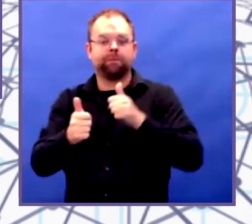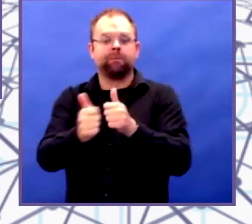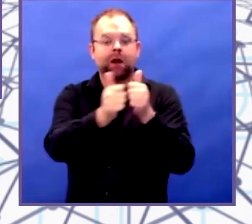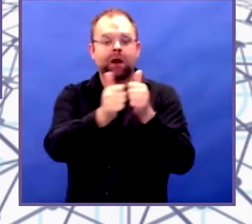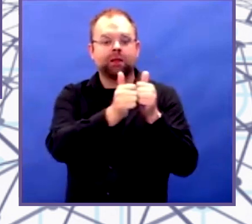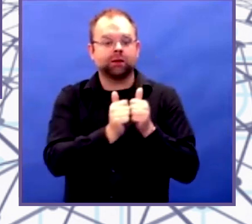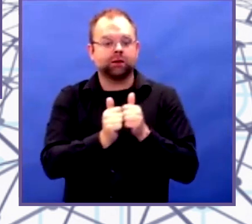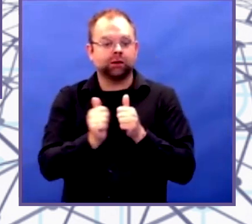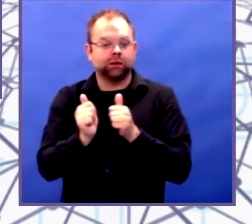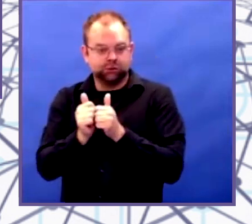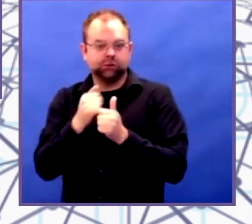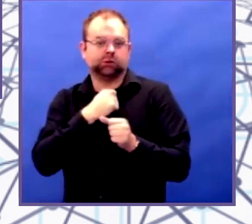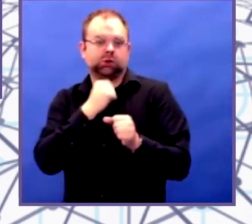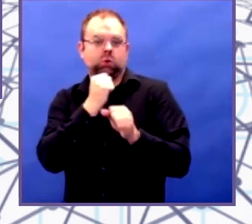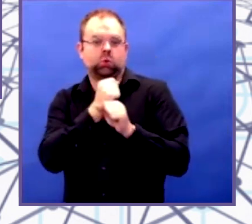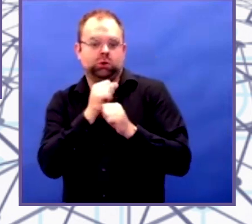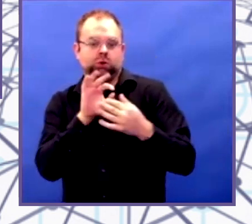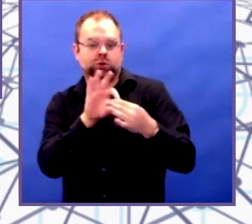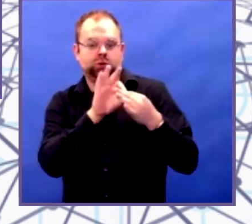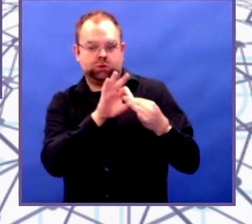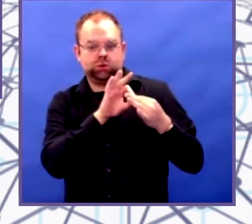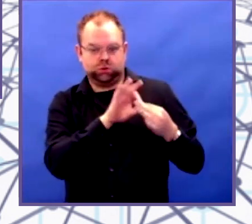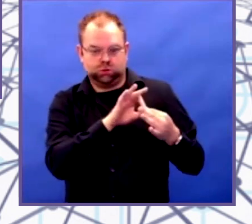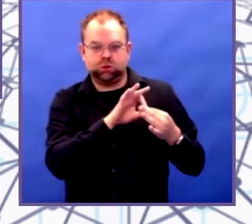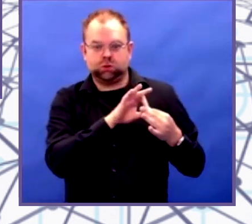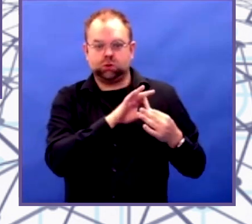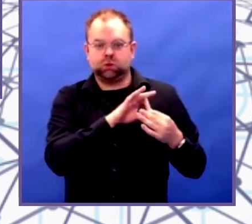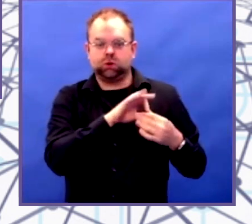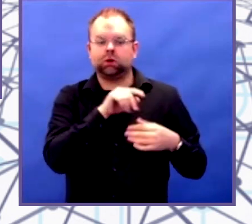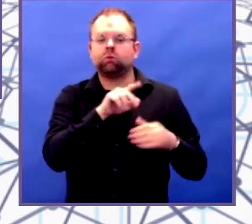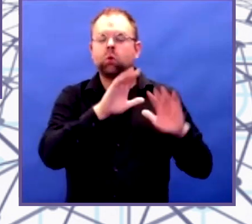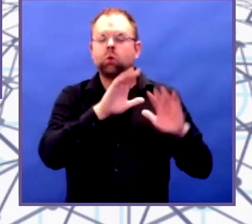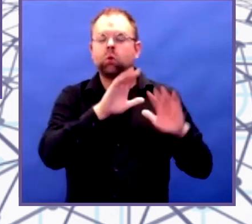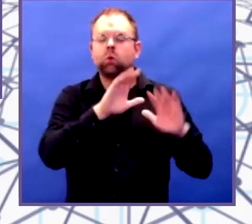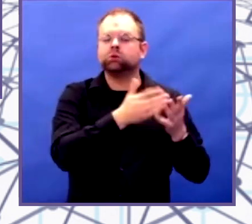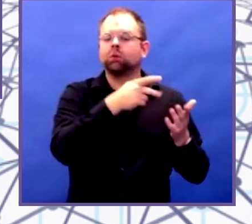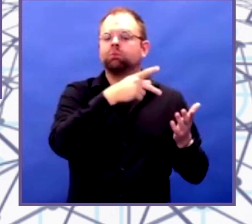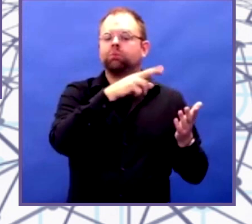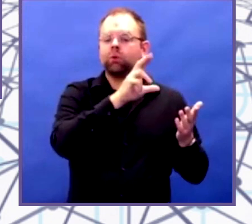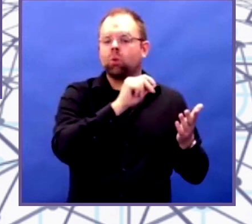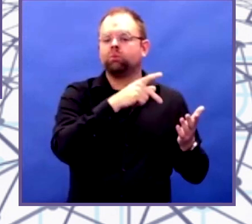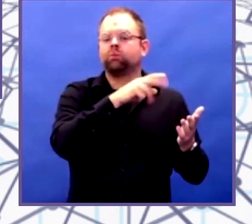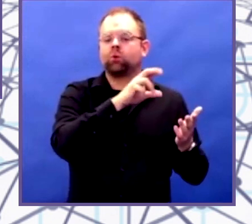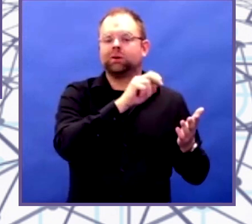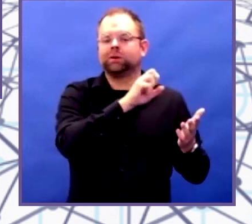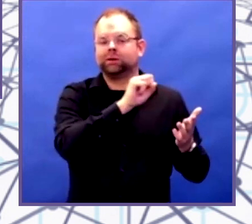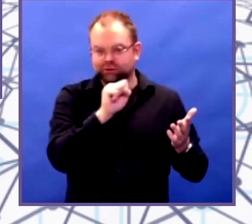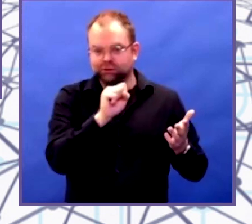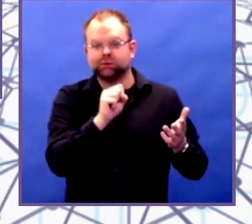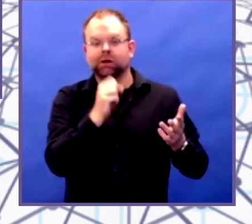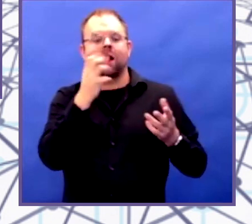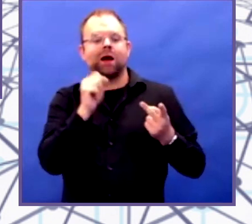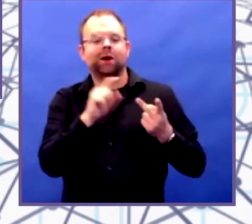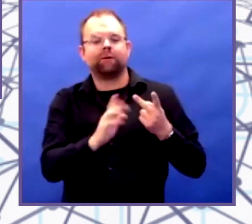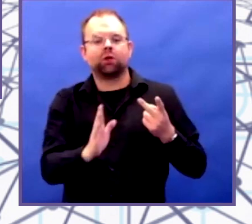Of course, the city government were involved in all six cities too. Then Varanasi in India is highlighted with her. Partners there.